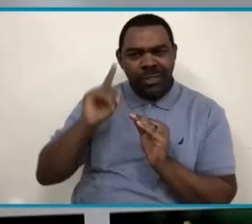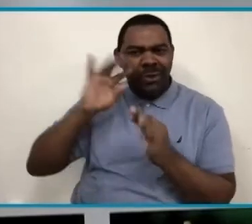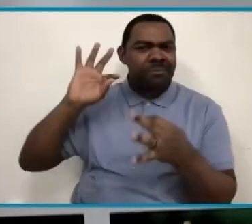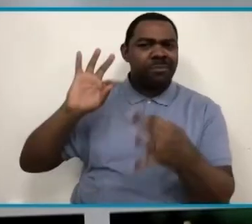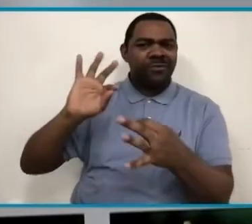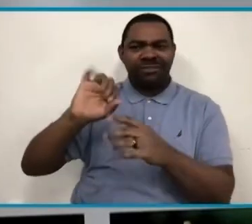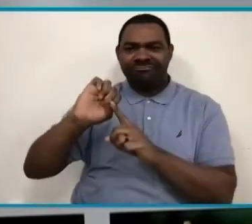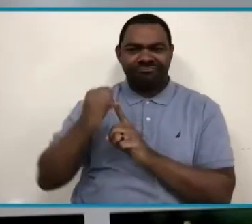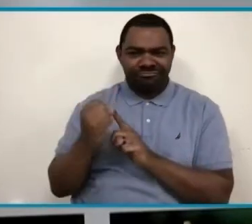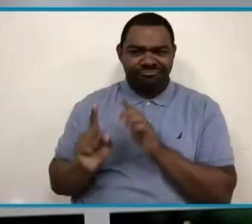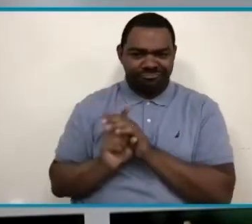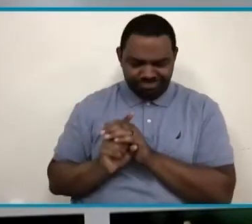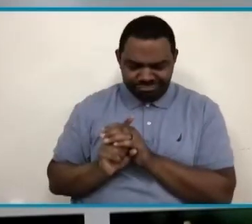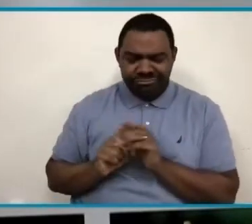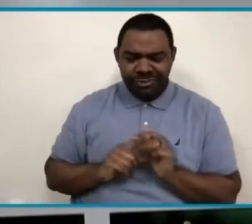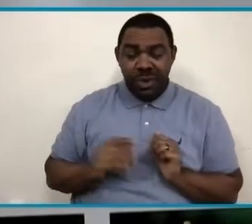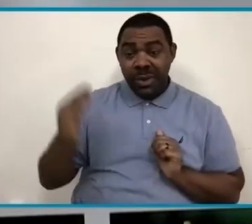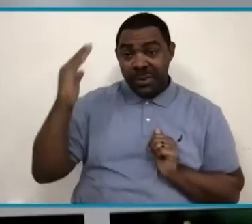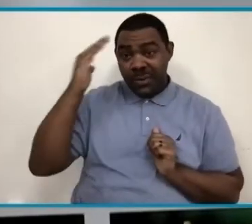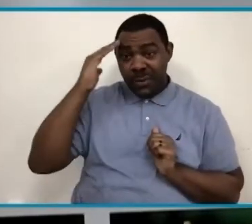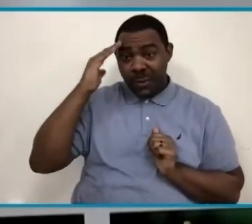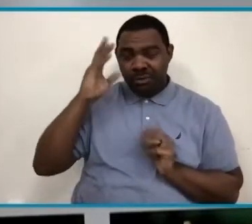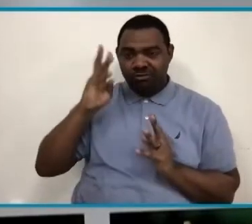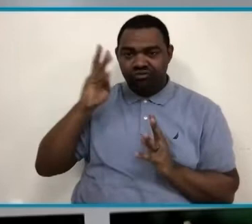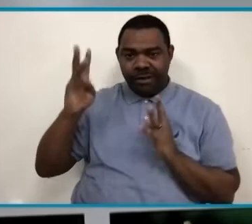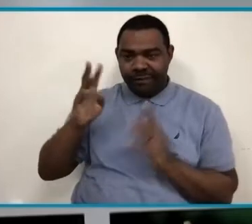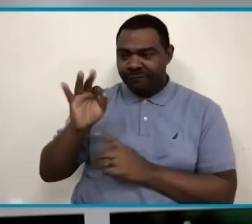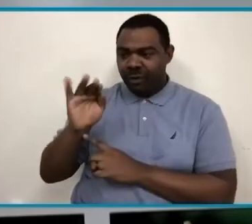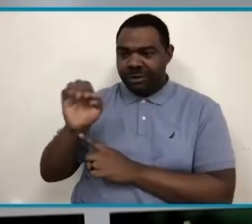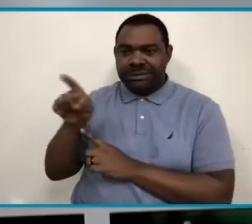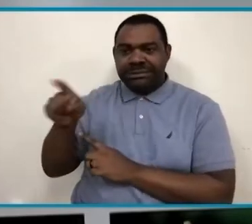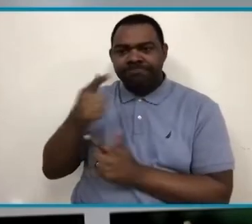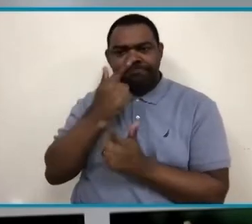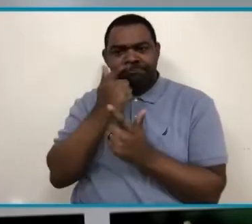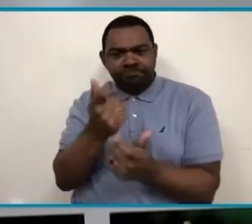So I knew that Creative Forces was interested with this RFA to kind of expand their research